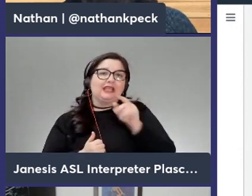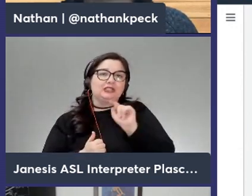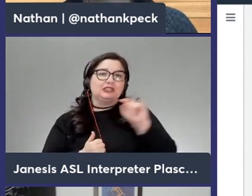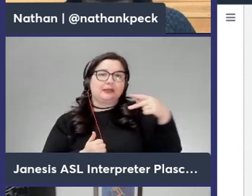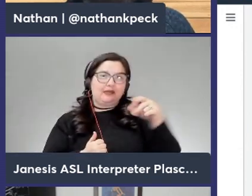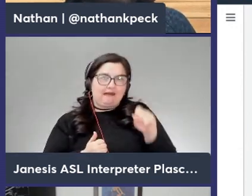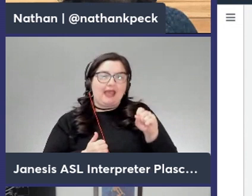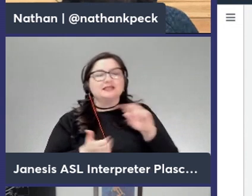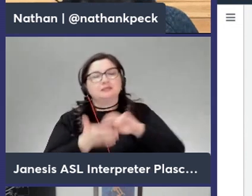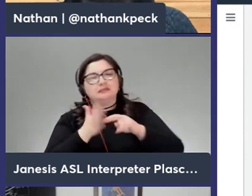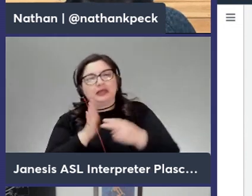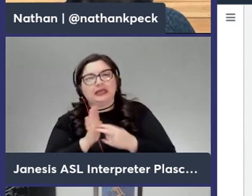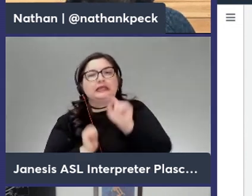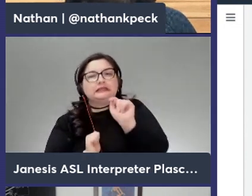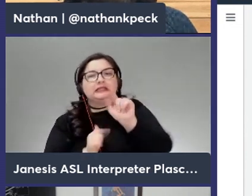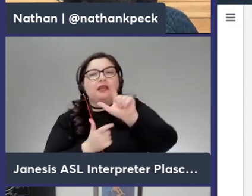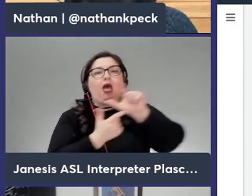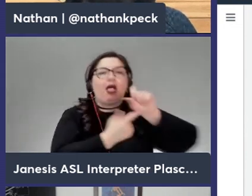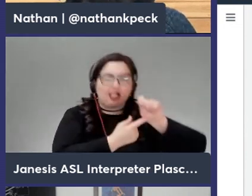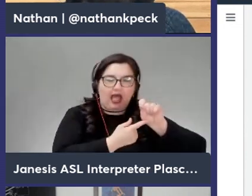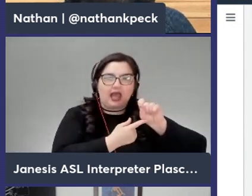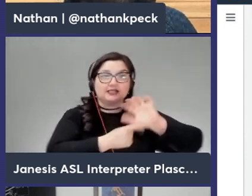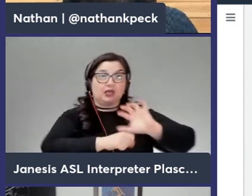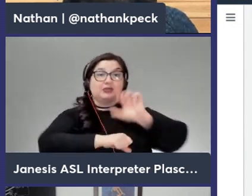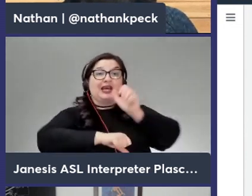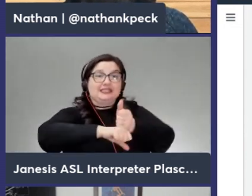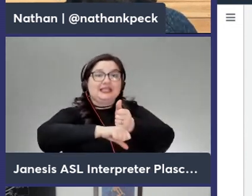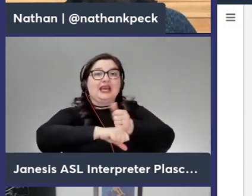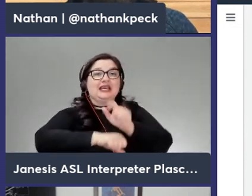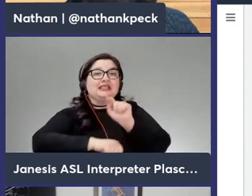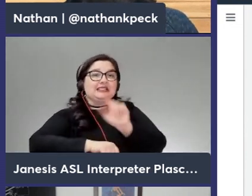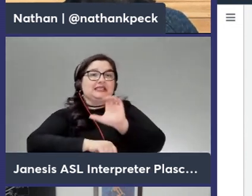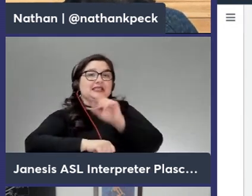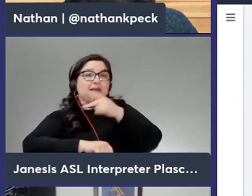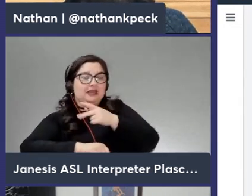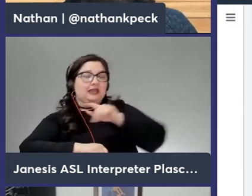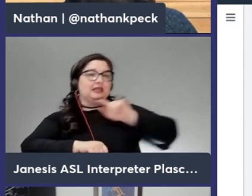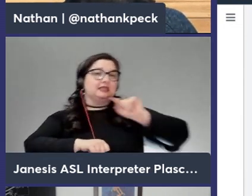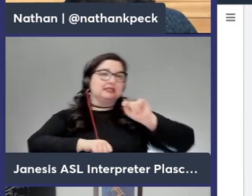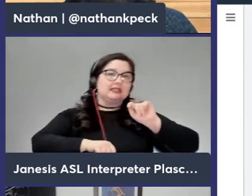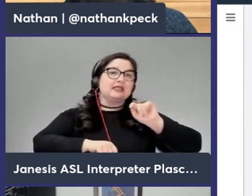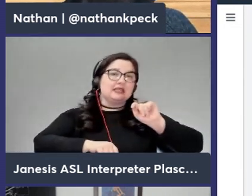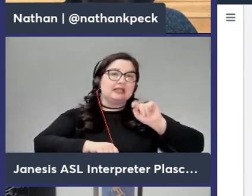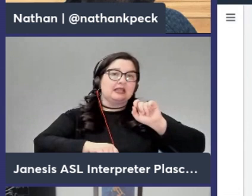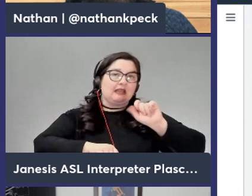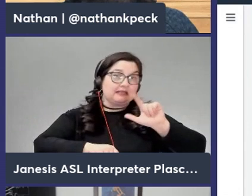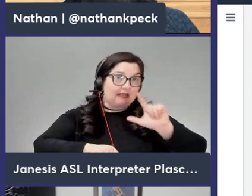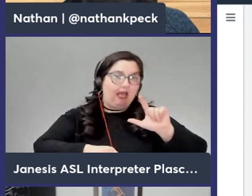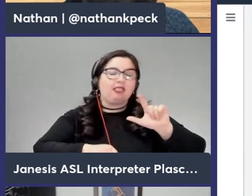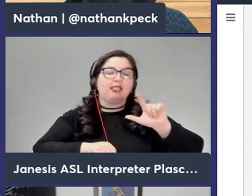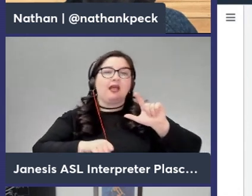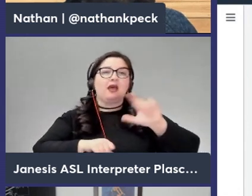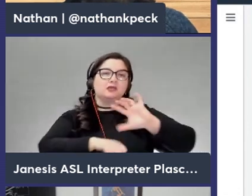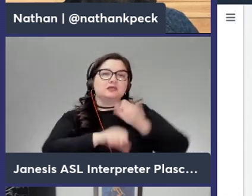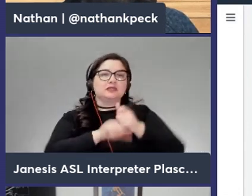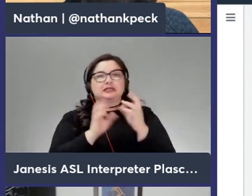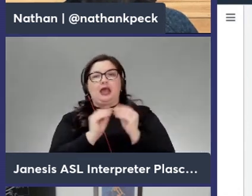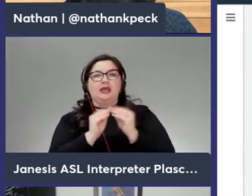So the establishment of a TCP and TLS session involves multiple round trips before you can even start getting content.